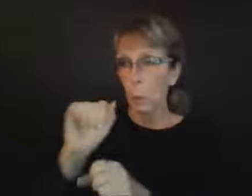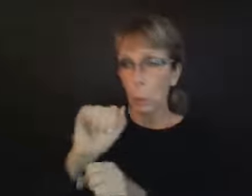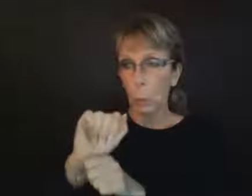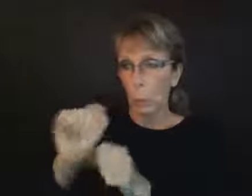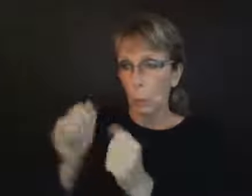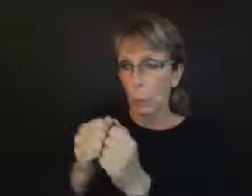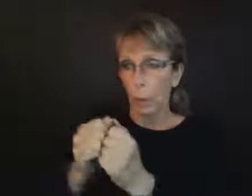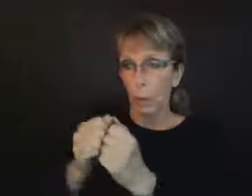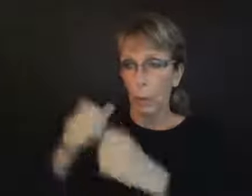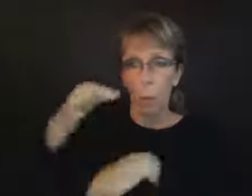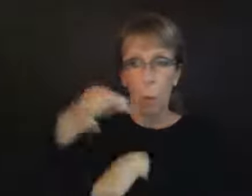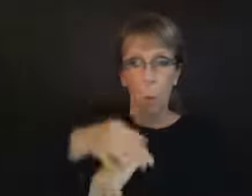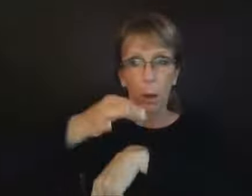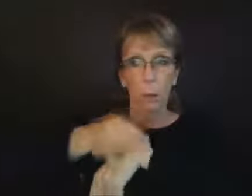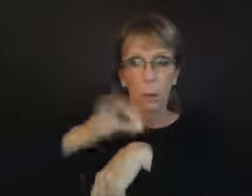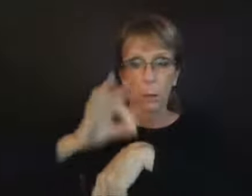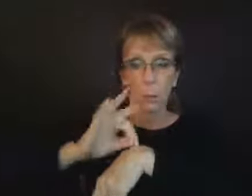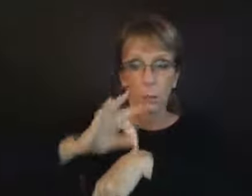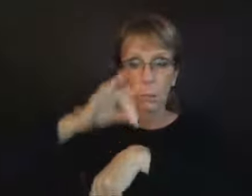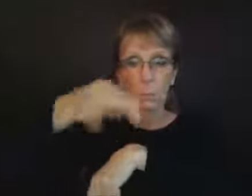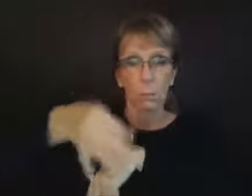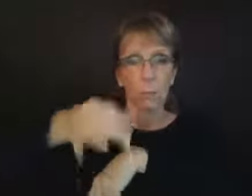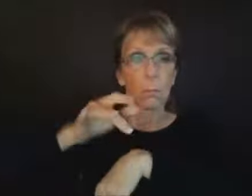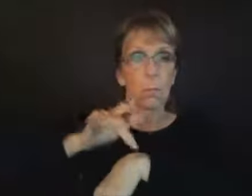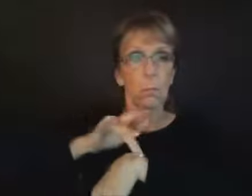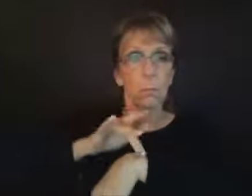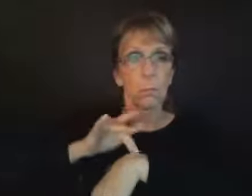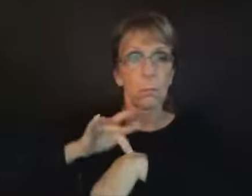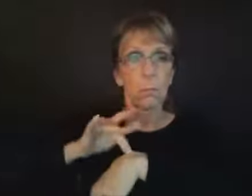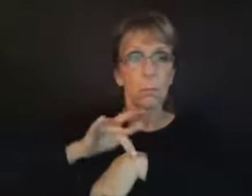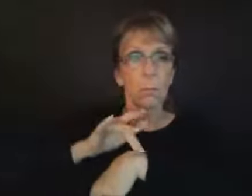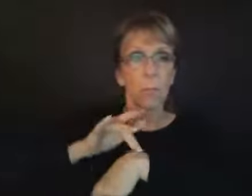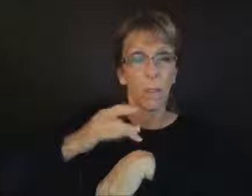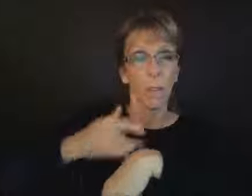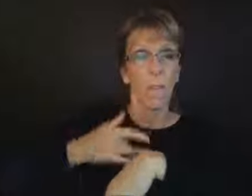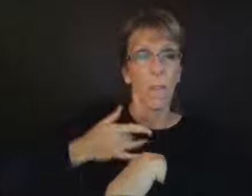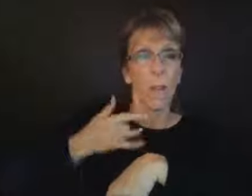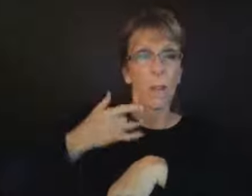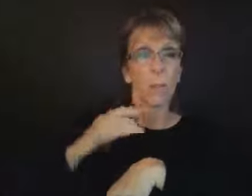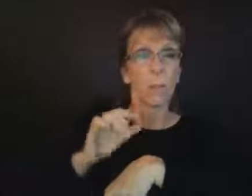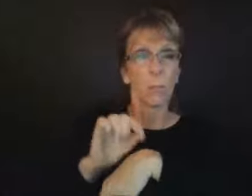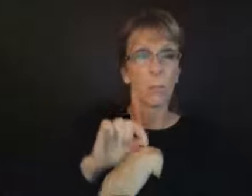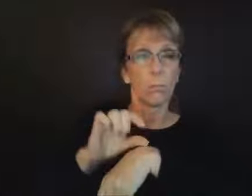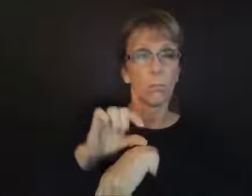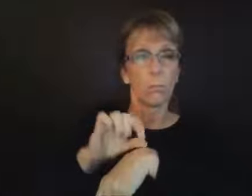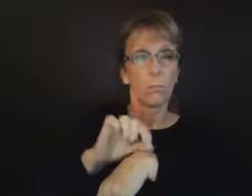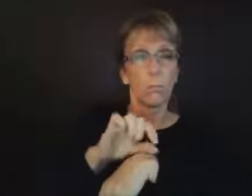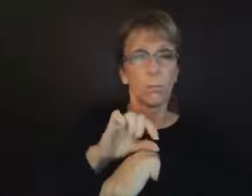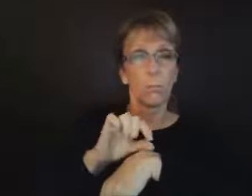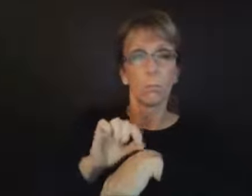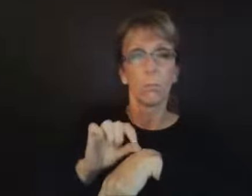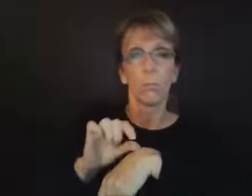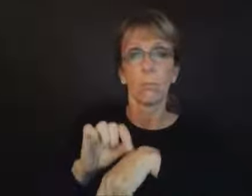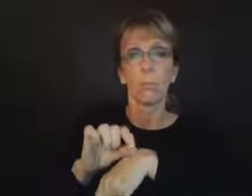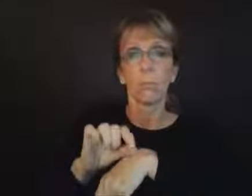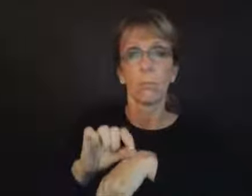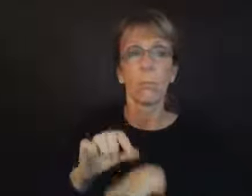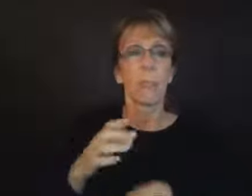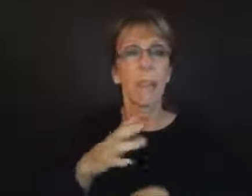or tried watches with raised dots